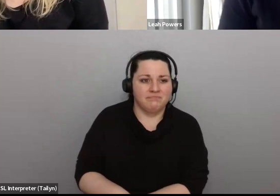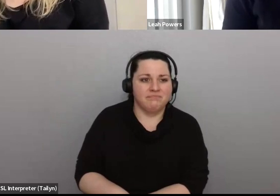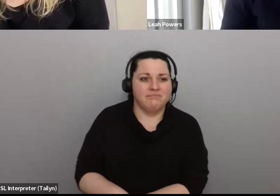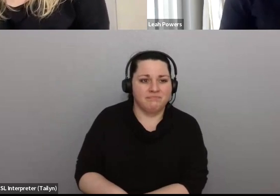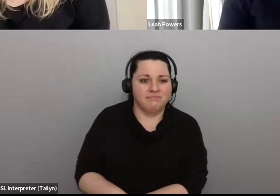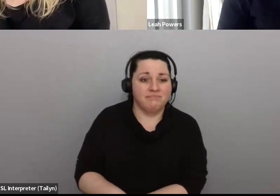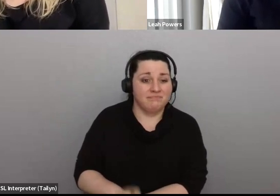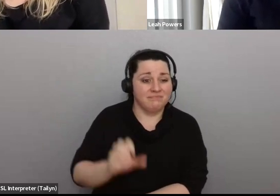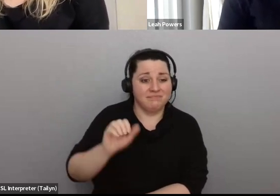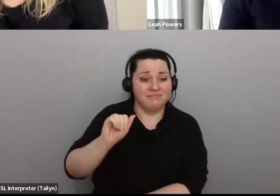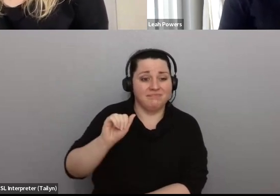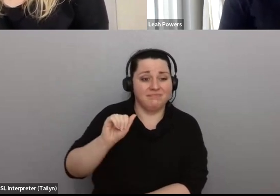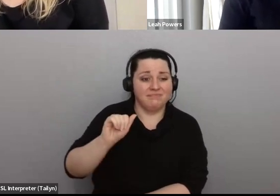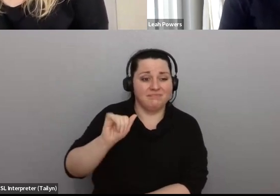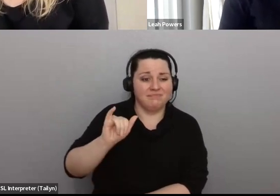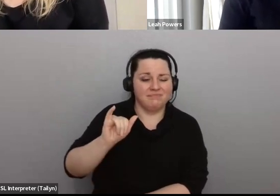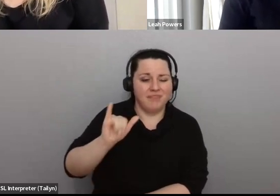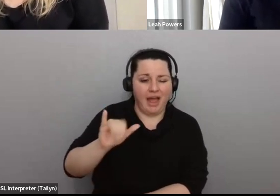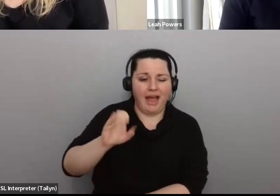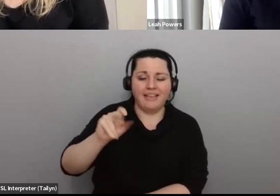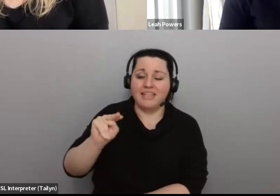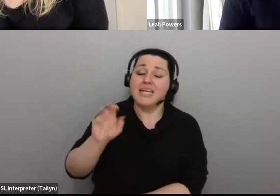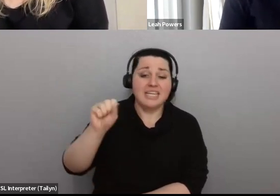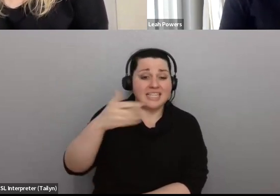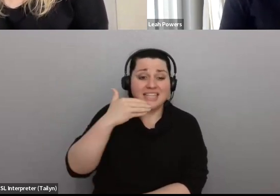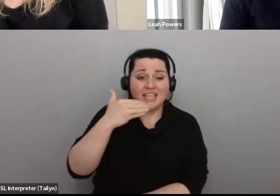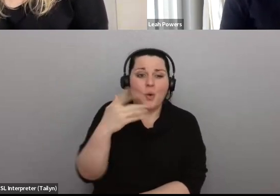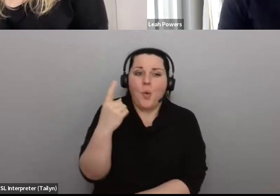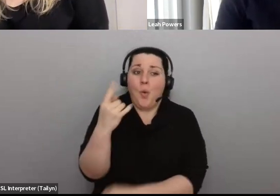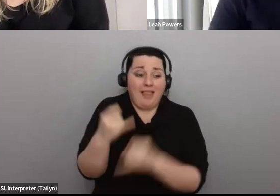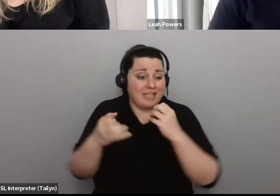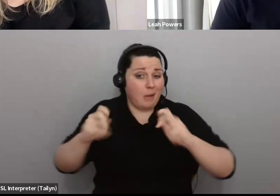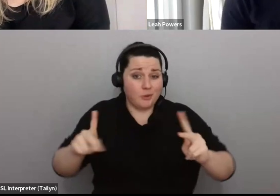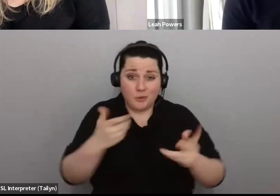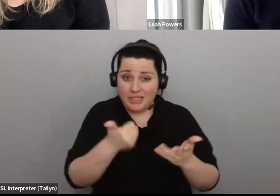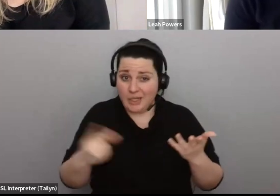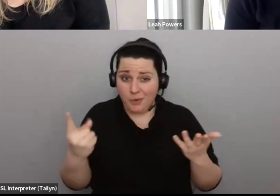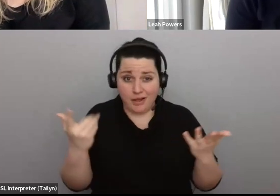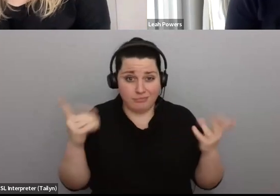Ayelen: Thank you. Yeah. One less chance. If anybody has another question.